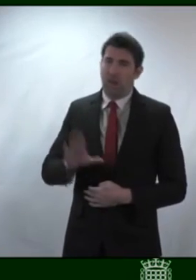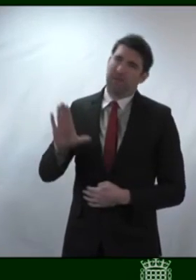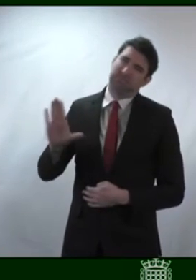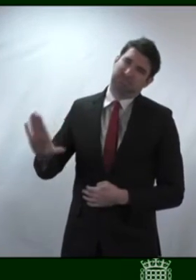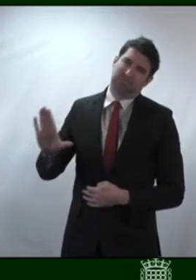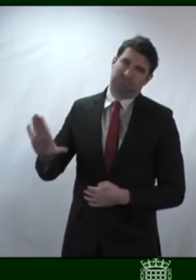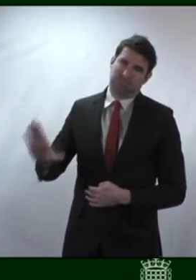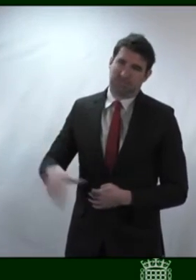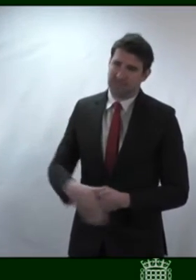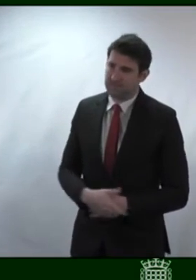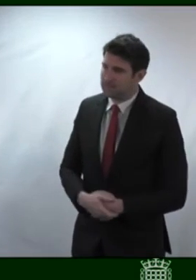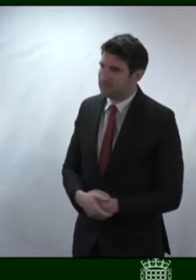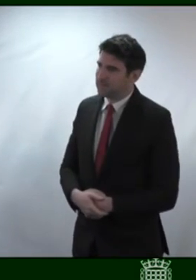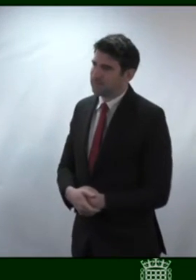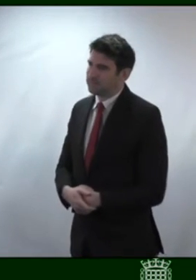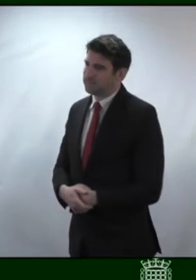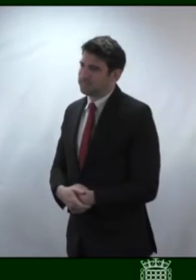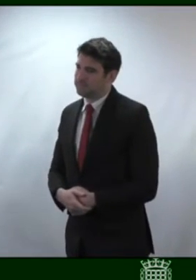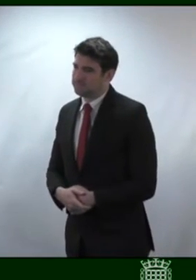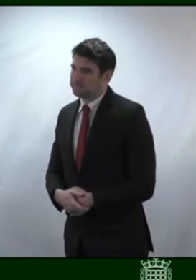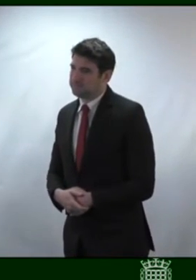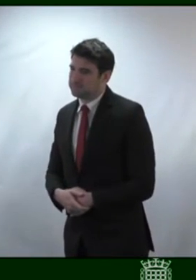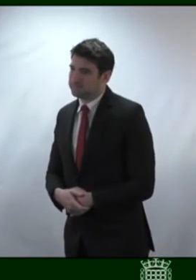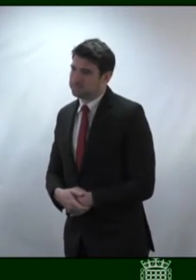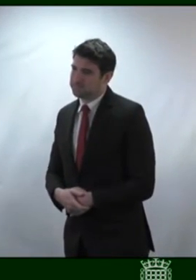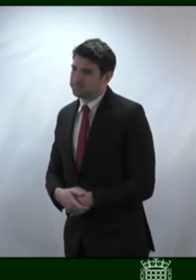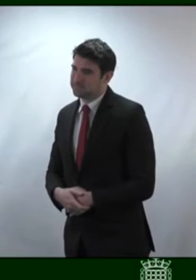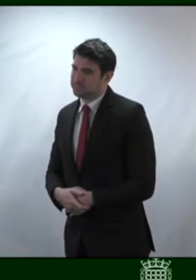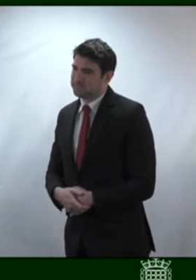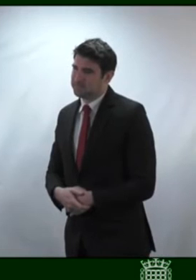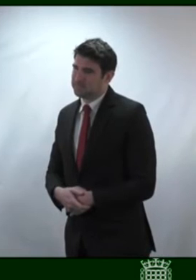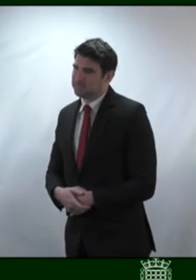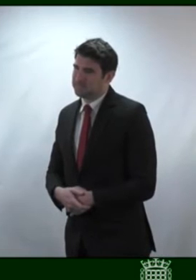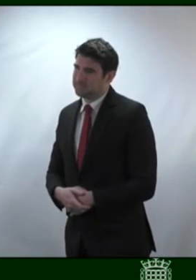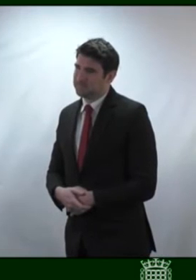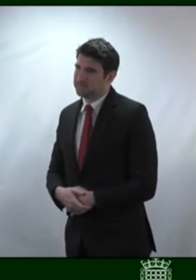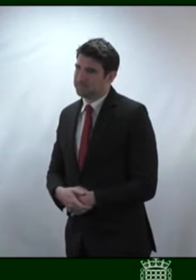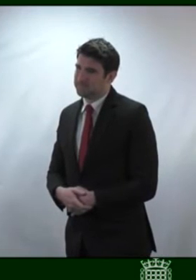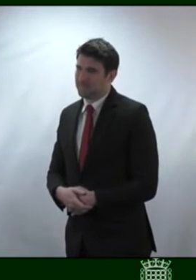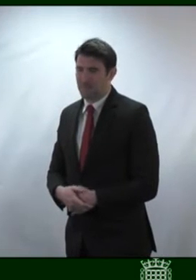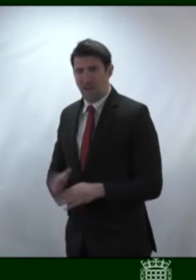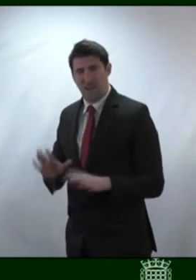Keir Starmer If the Prime Minister will not listen to me,